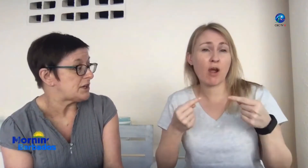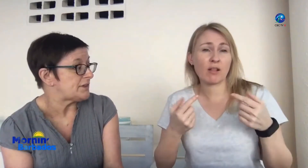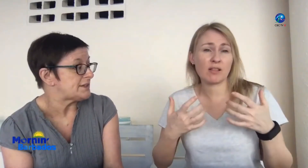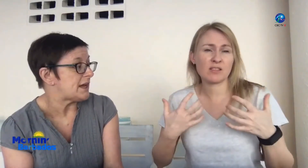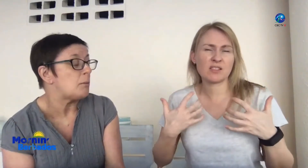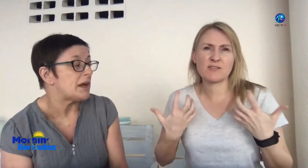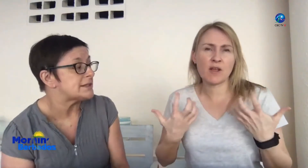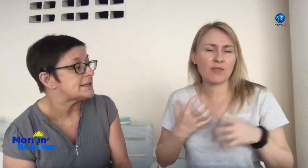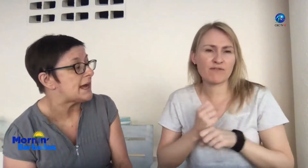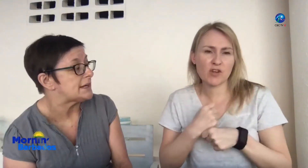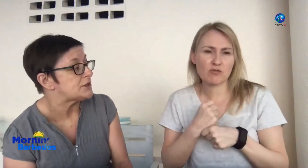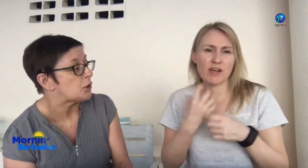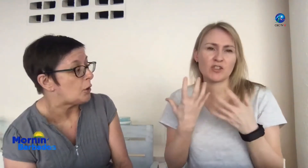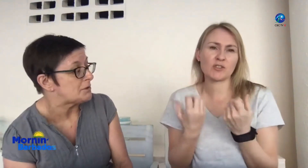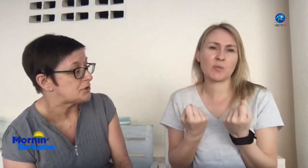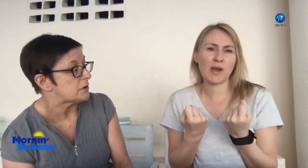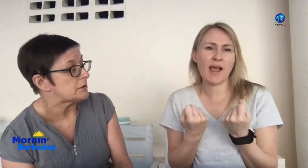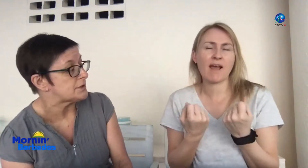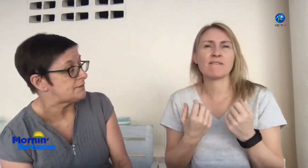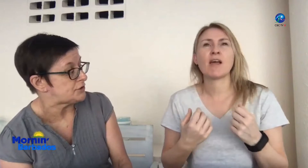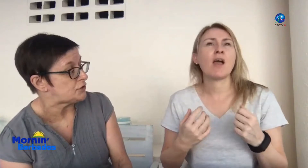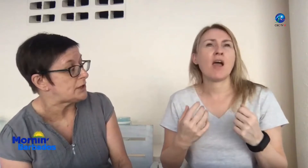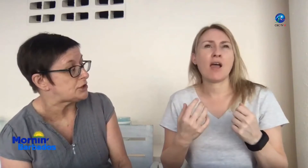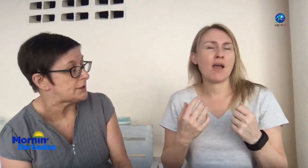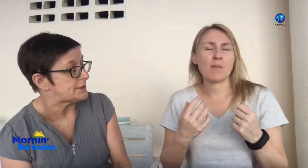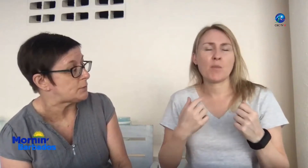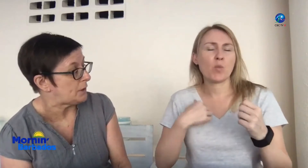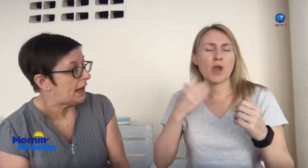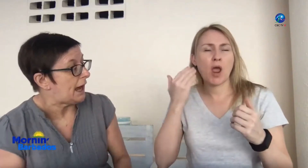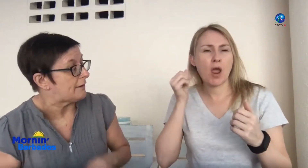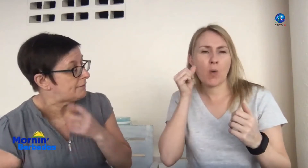each other and we understand the common struggles and frustrations that we have